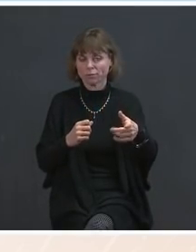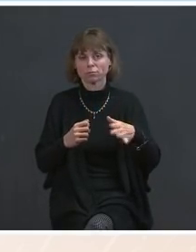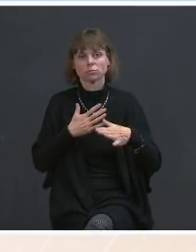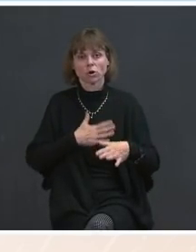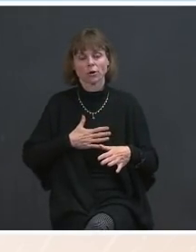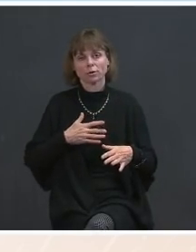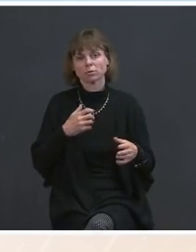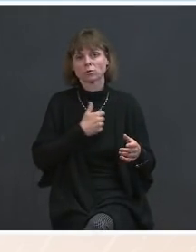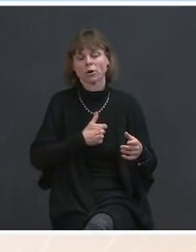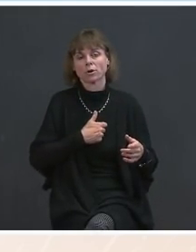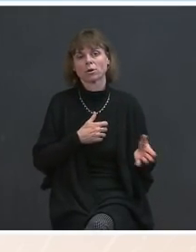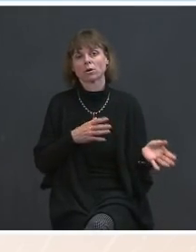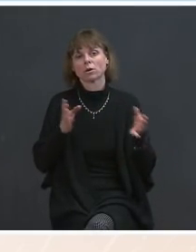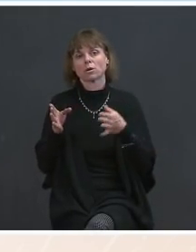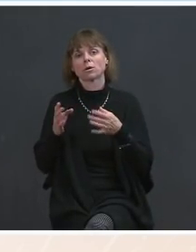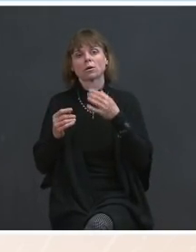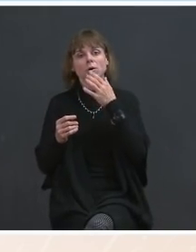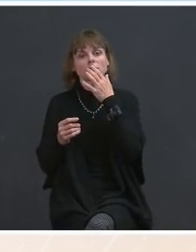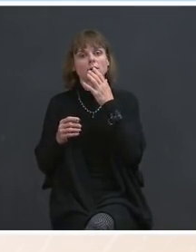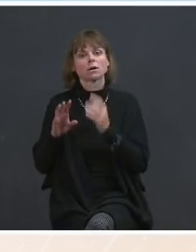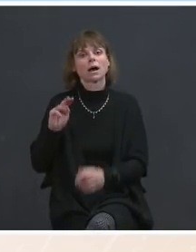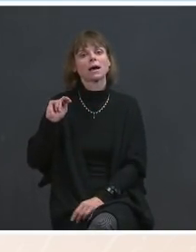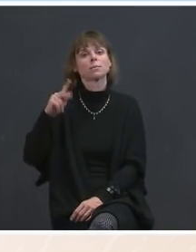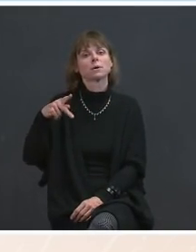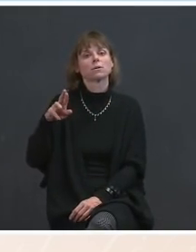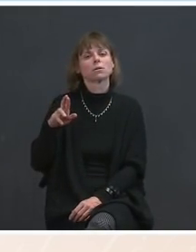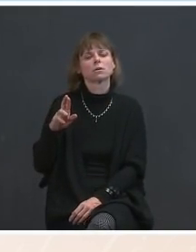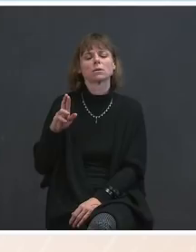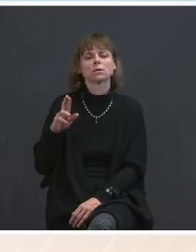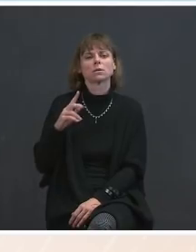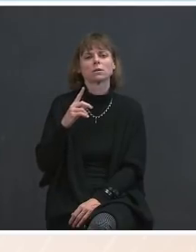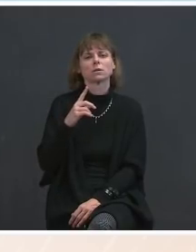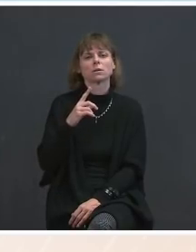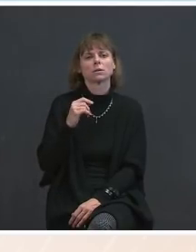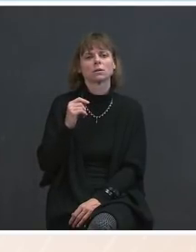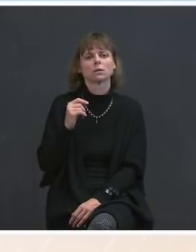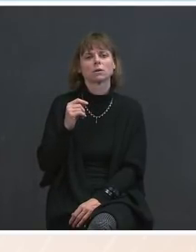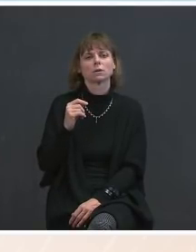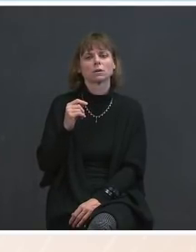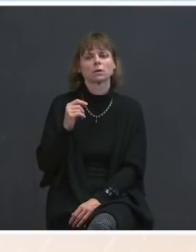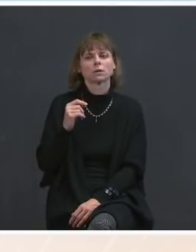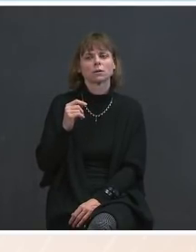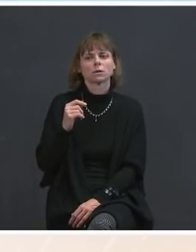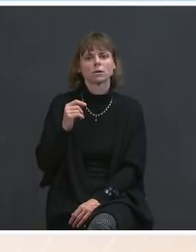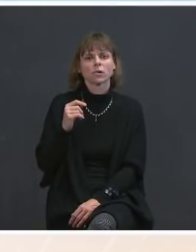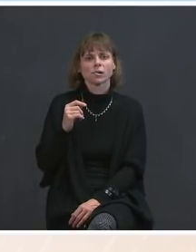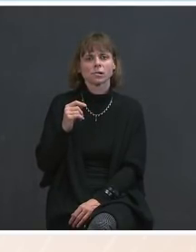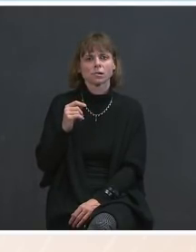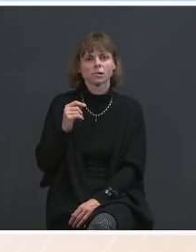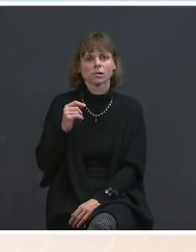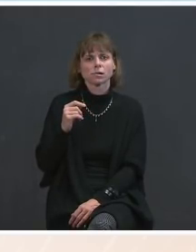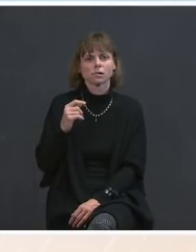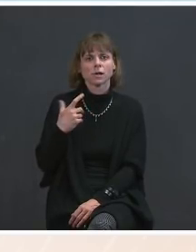The Press: So, a new poll from NPR and Marist said that nearly half of Republican men won't get the vaccine when it's available to them.